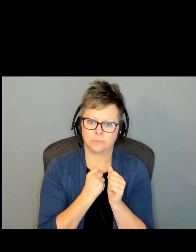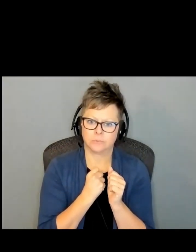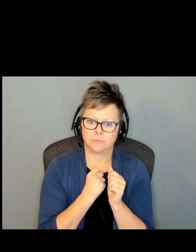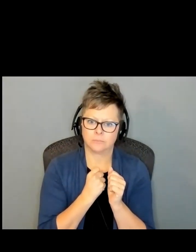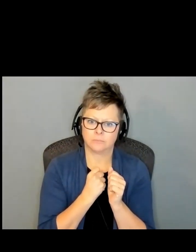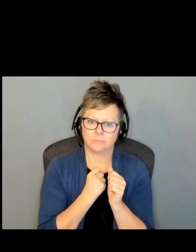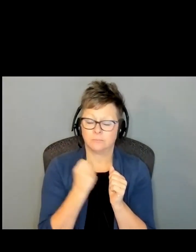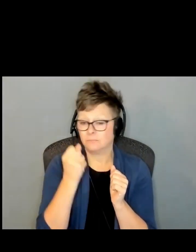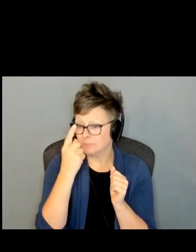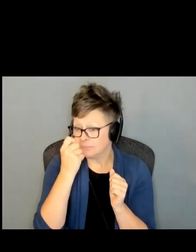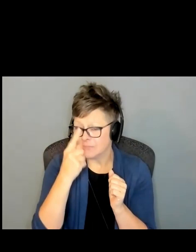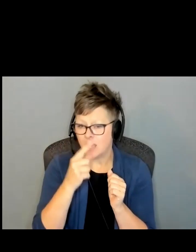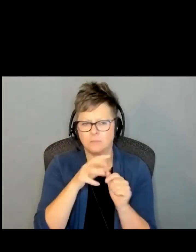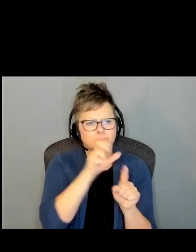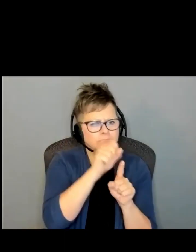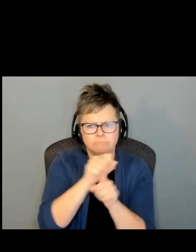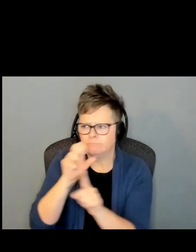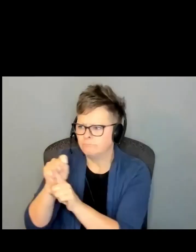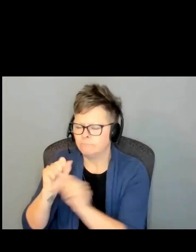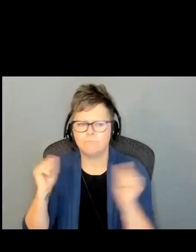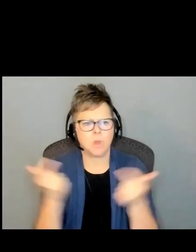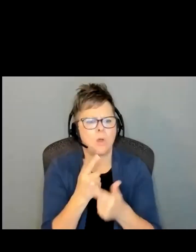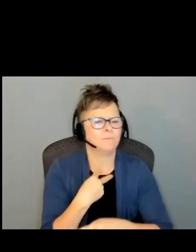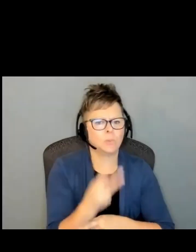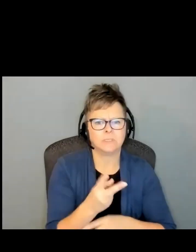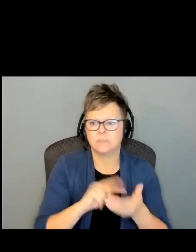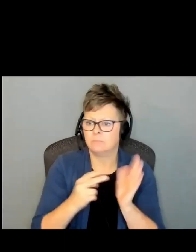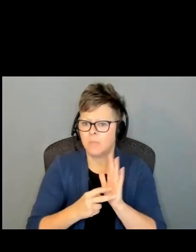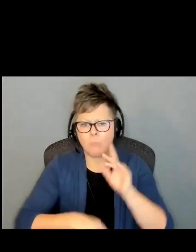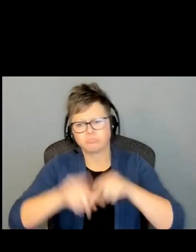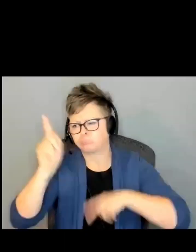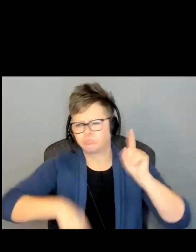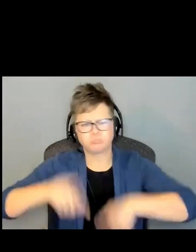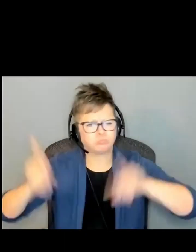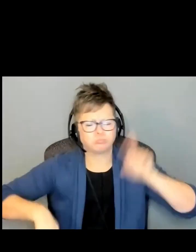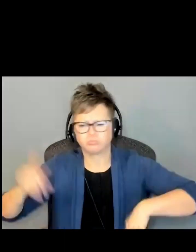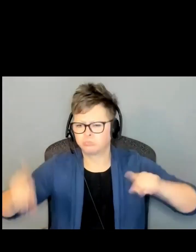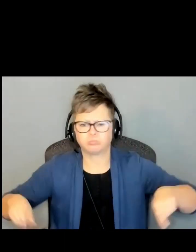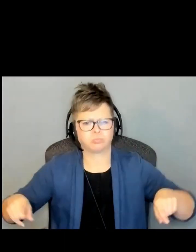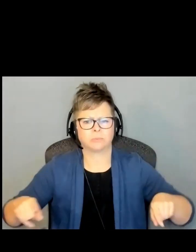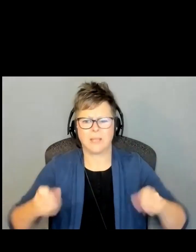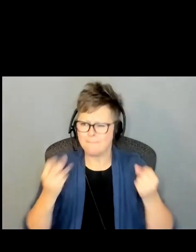the broader community, because it is heterogeneous. And there are many different needs.